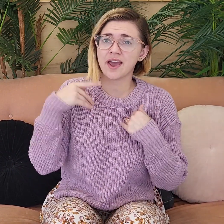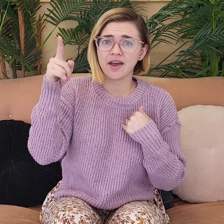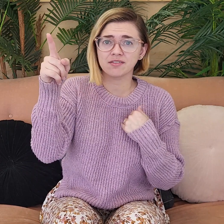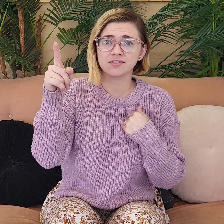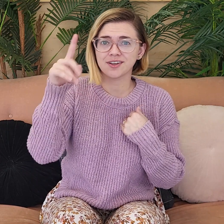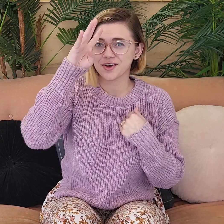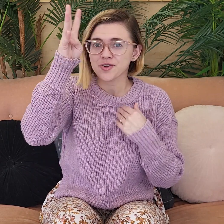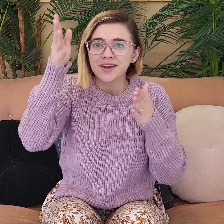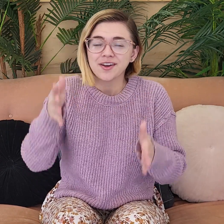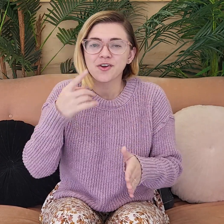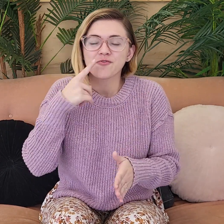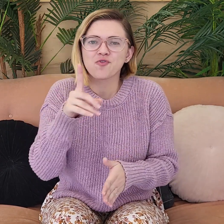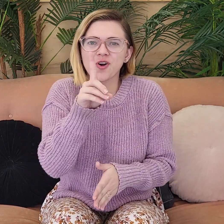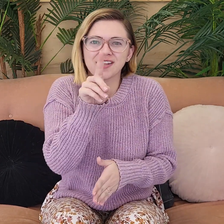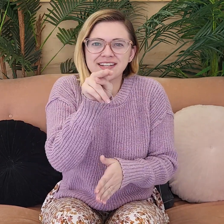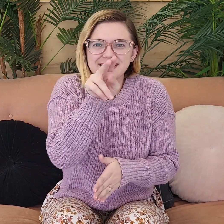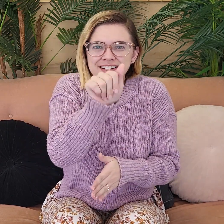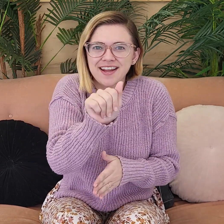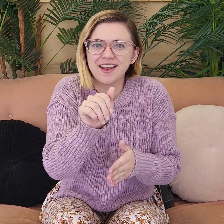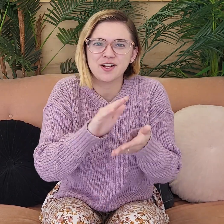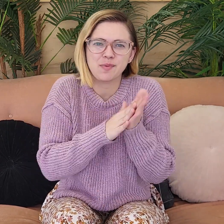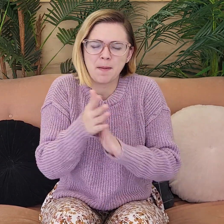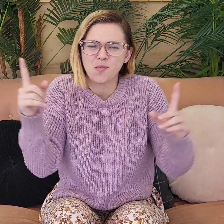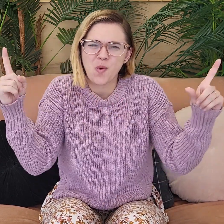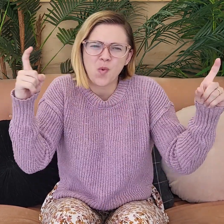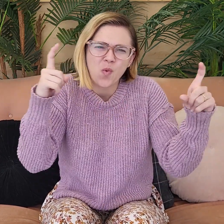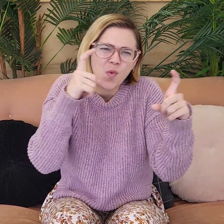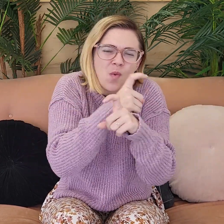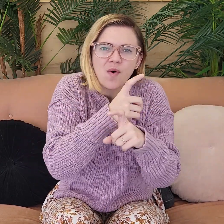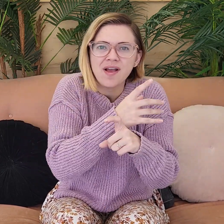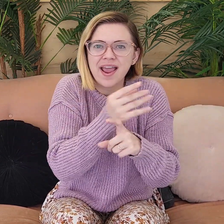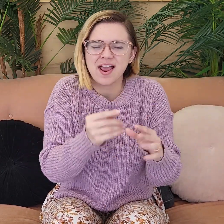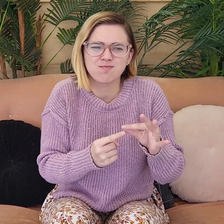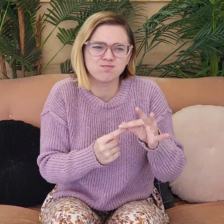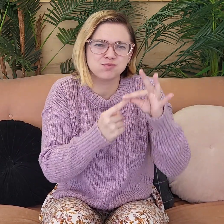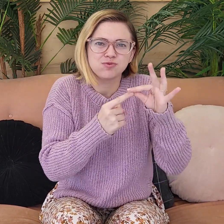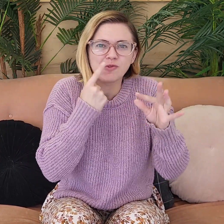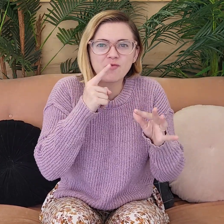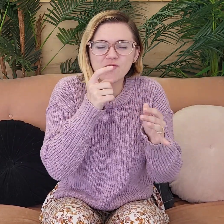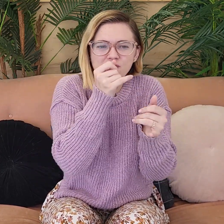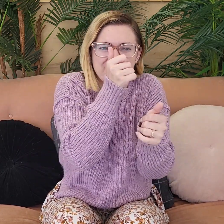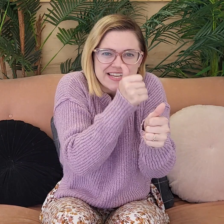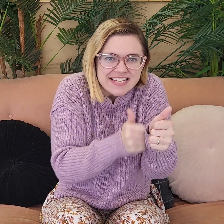We need to have a creator for the DNA to become complex and